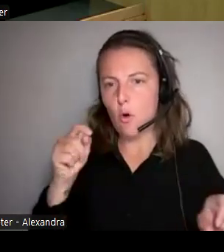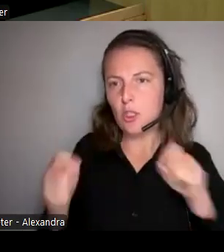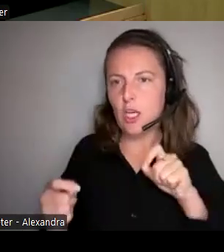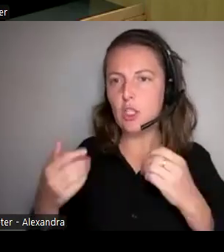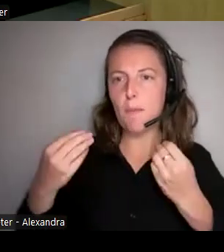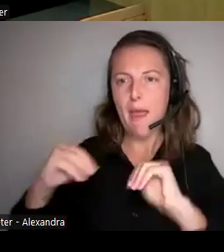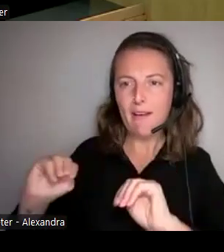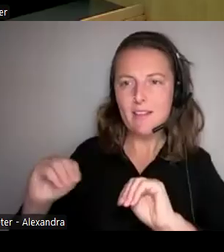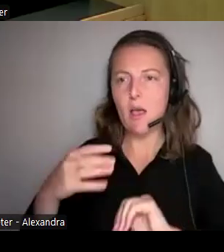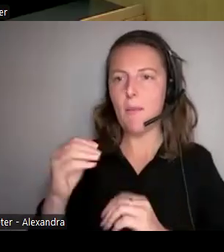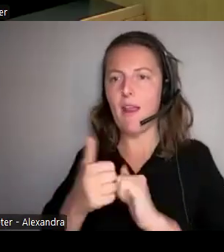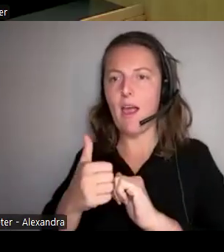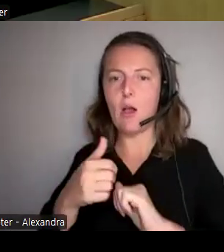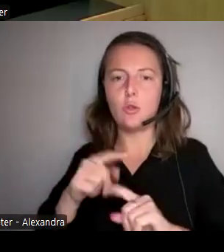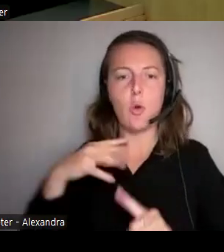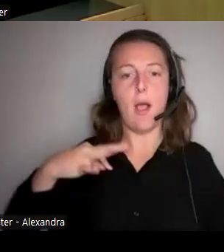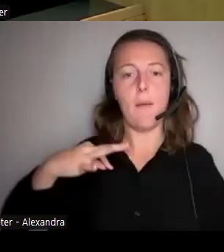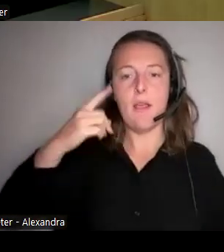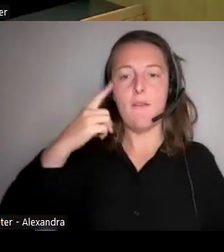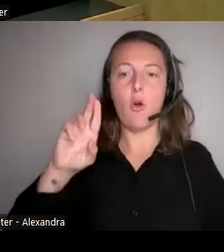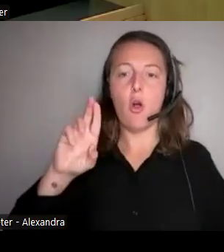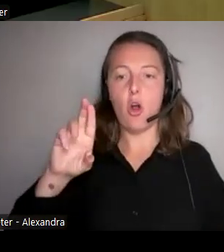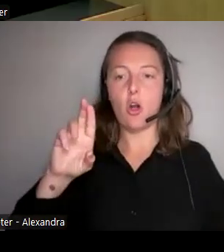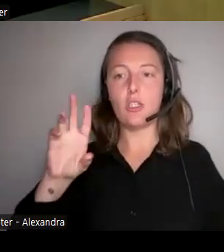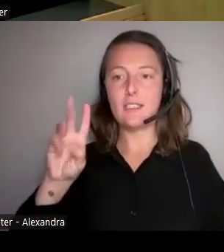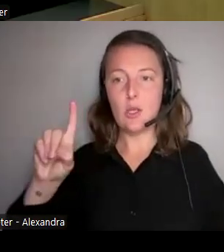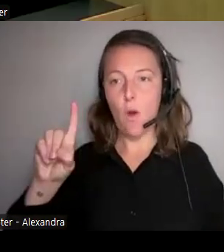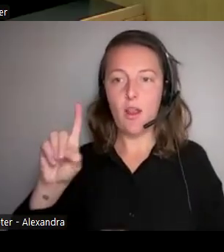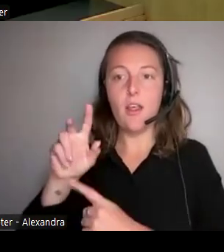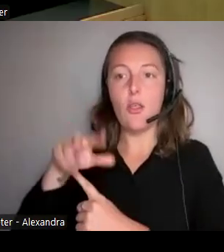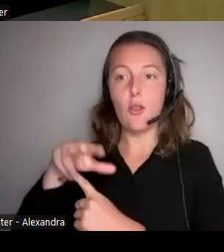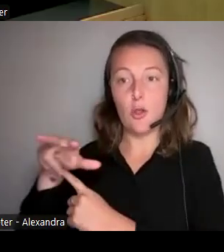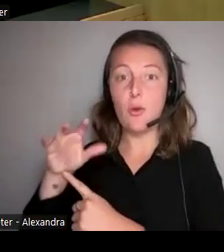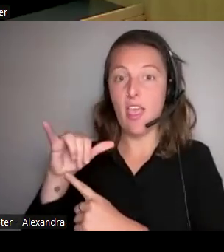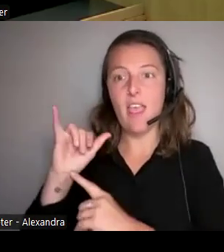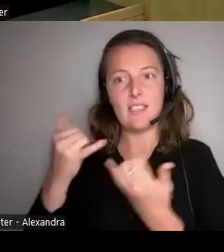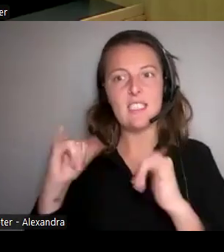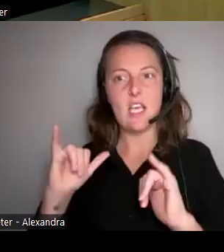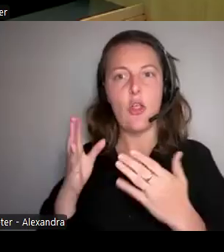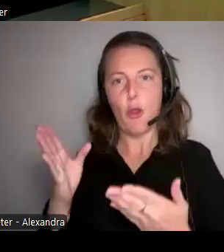mechanisms and how to apply for the R6133 um is still up there. I think if I go backwards